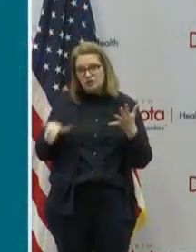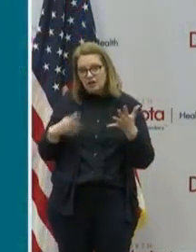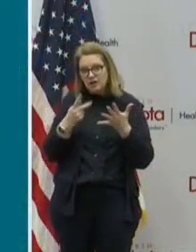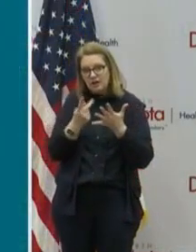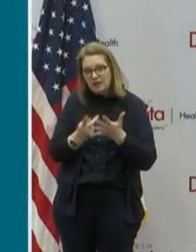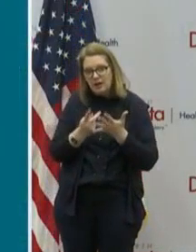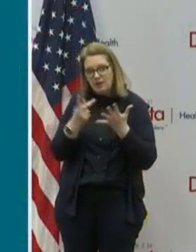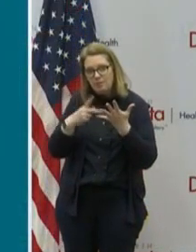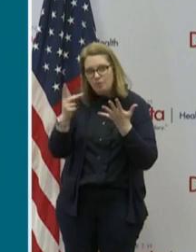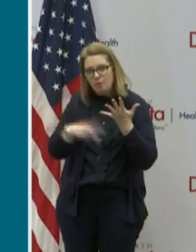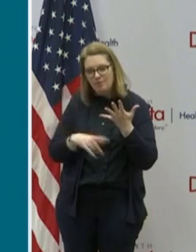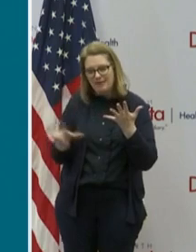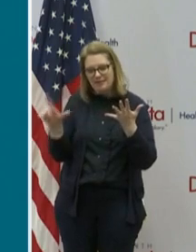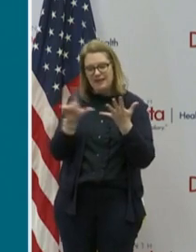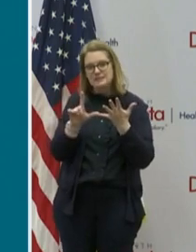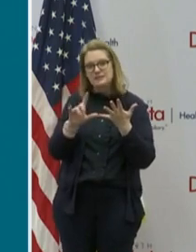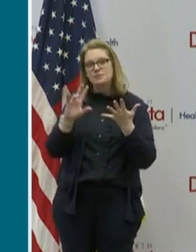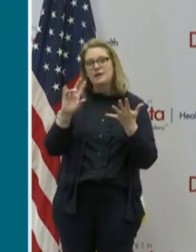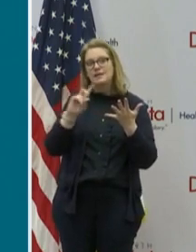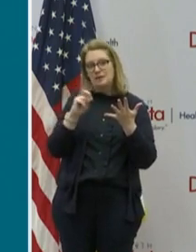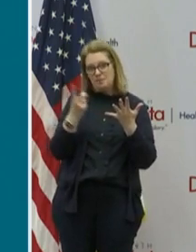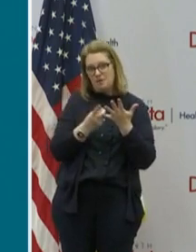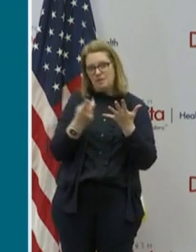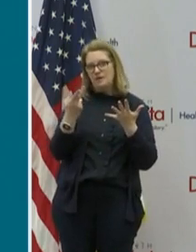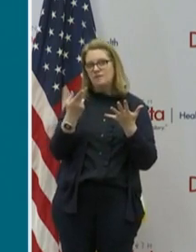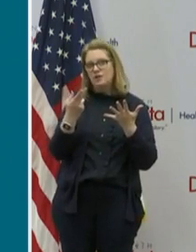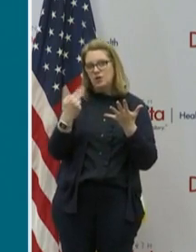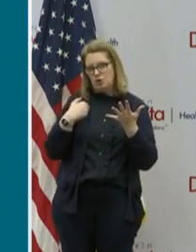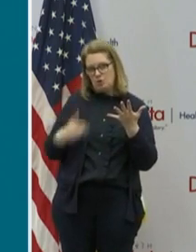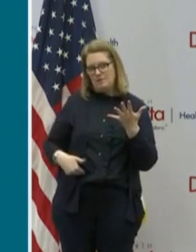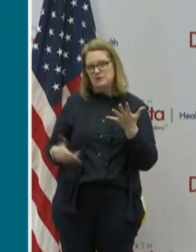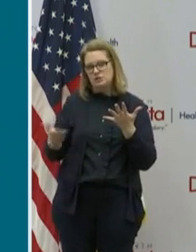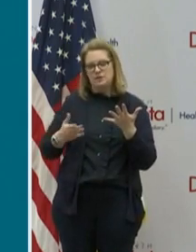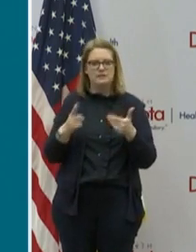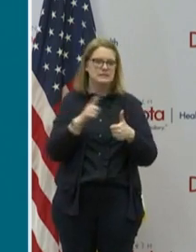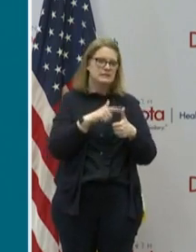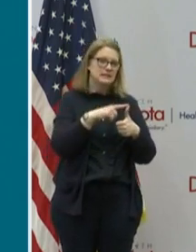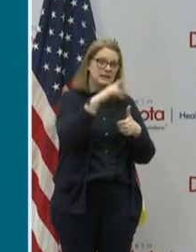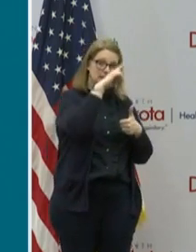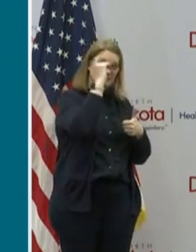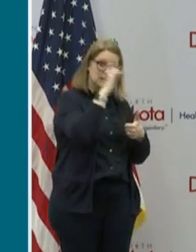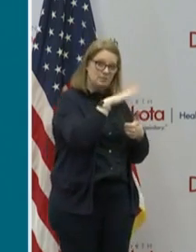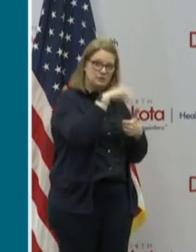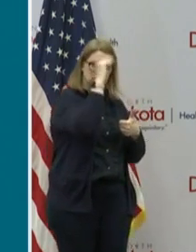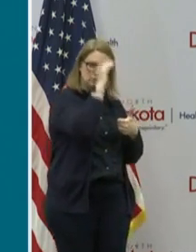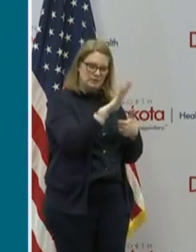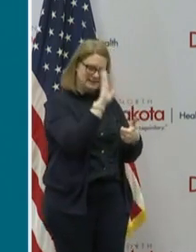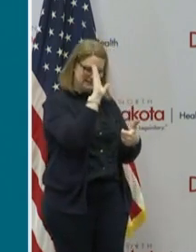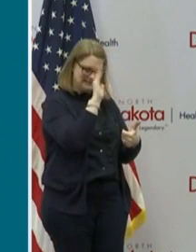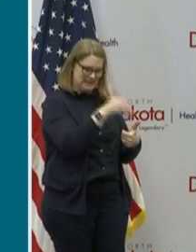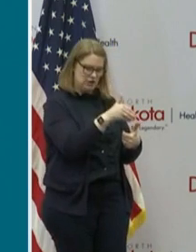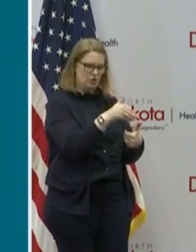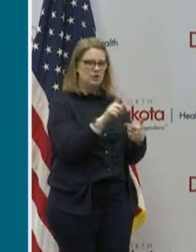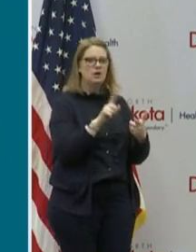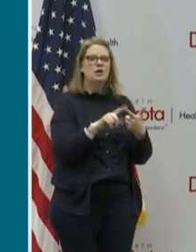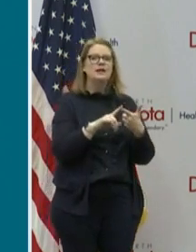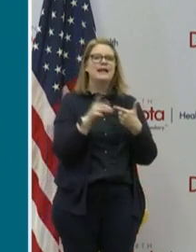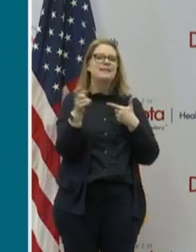21ST CENTURY COMMUNITY LEARNER CENTER PROGRAMS, HEAD START PROGRAMS, CHILD CARE PROGRAMS